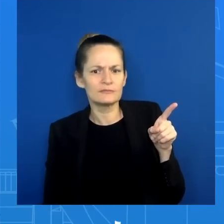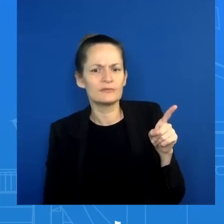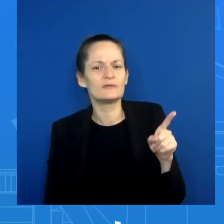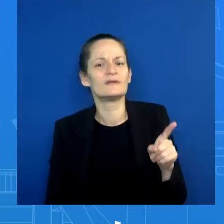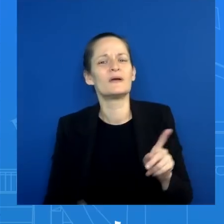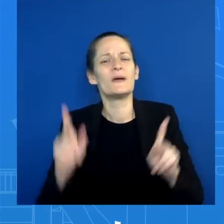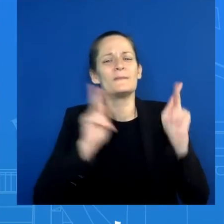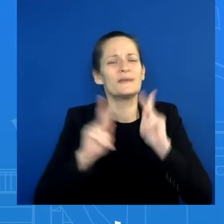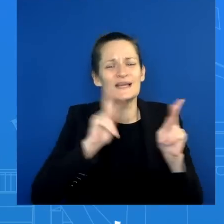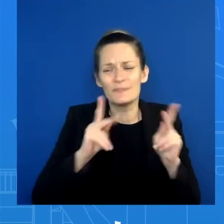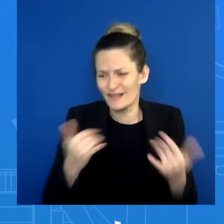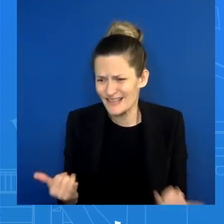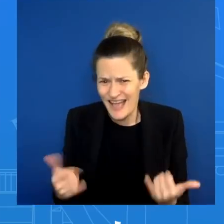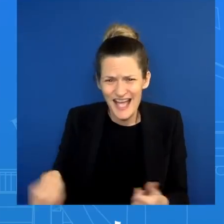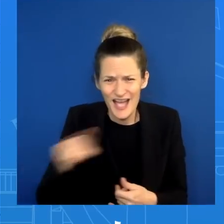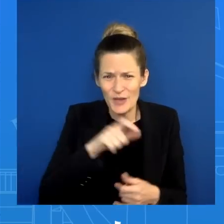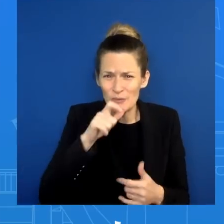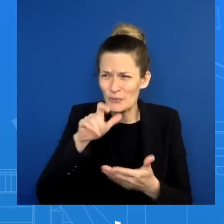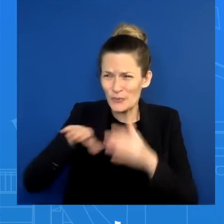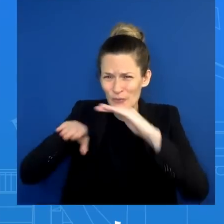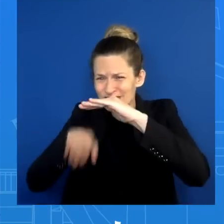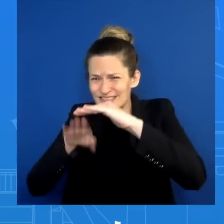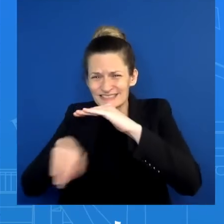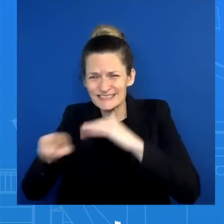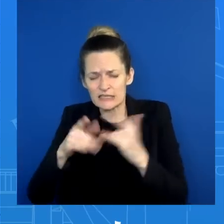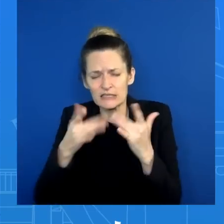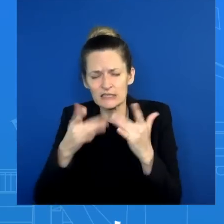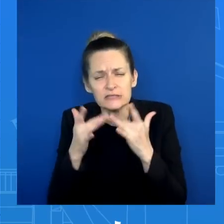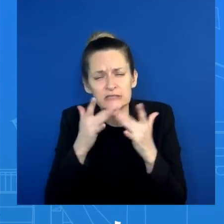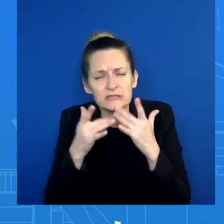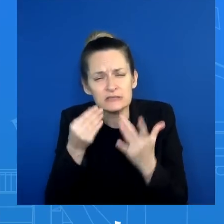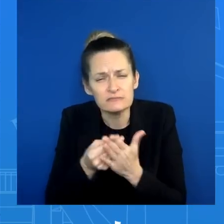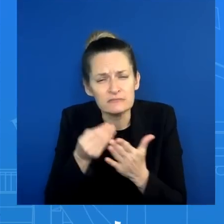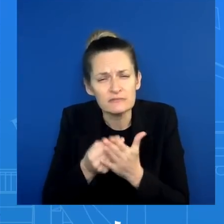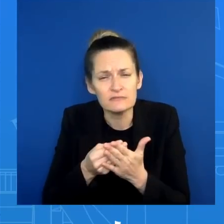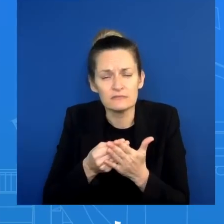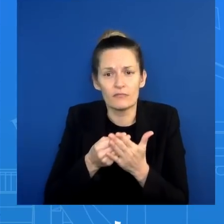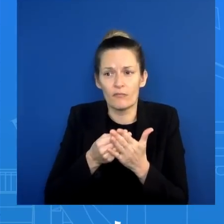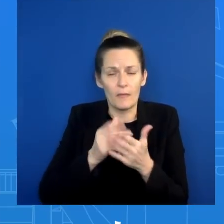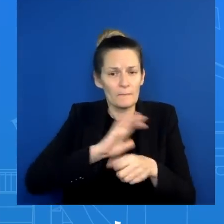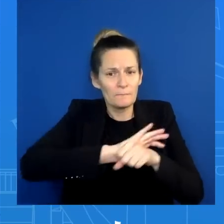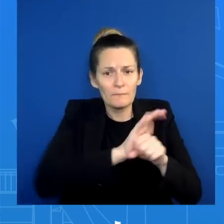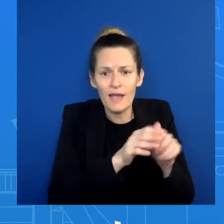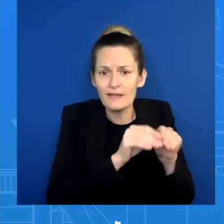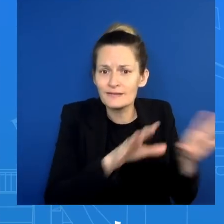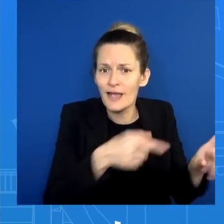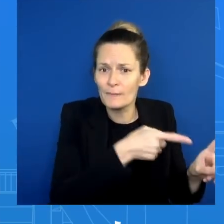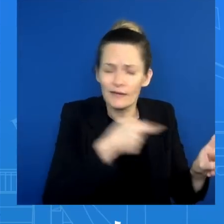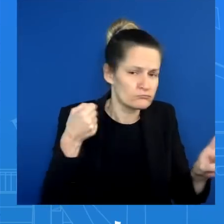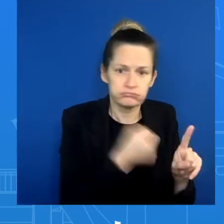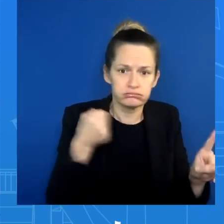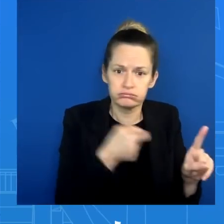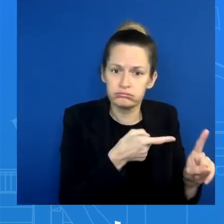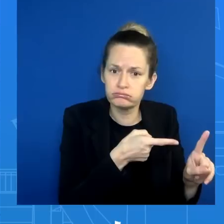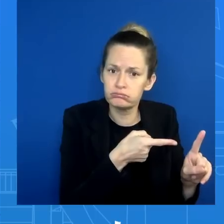by what has happened the last couple of years. And so, again, the way we see it is we've done it in a fiscal balance responsible way.